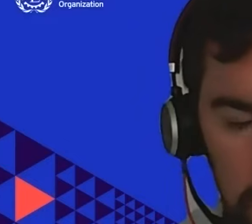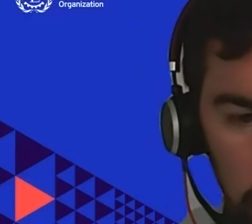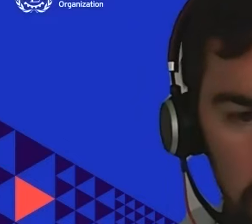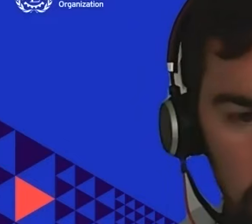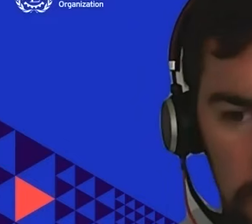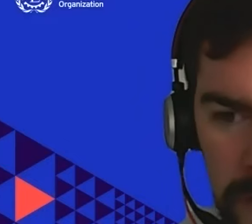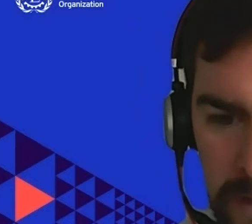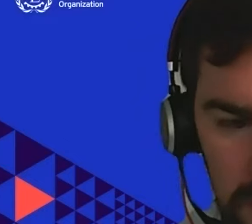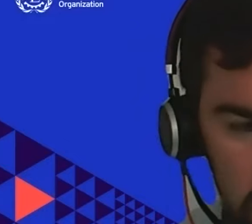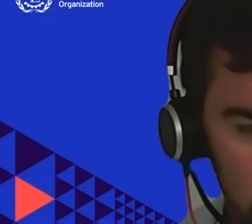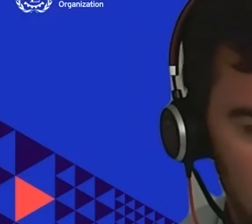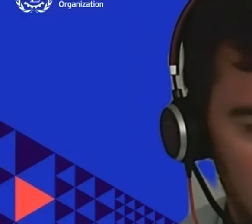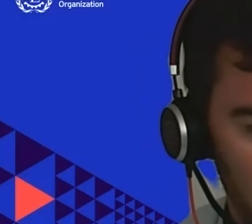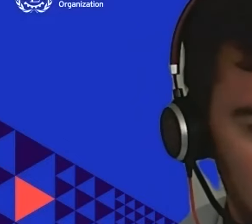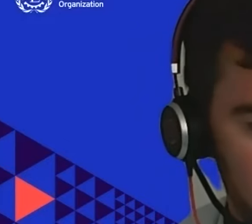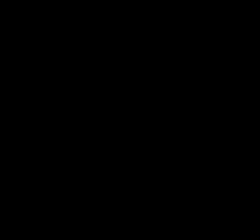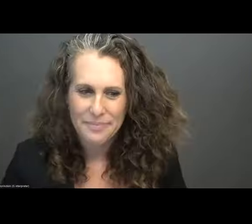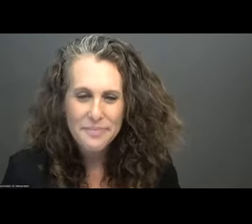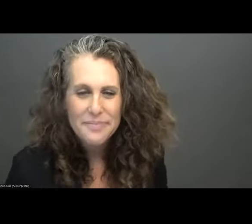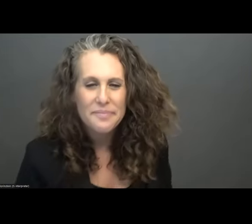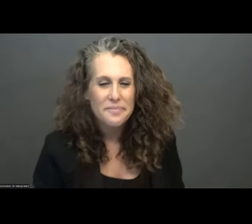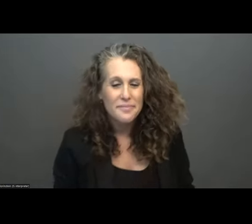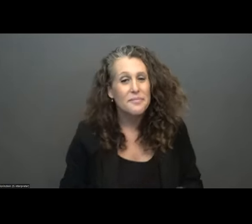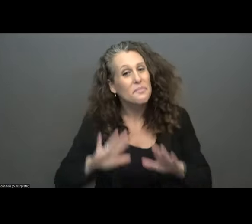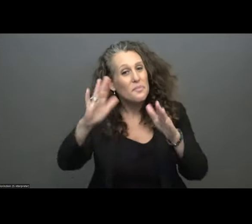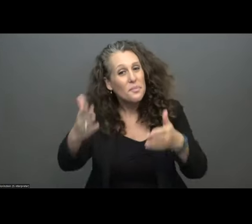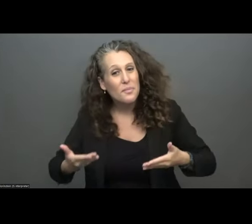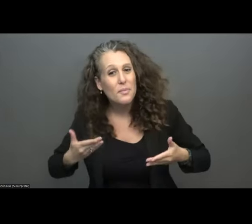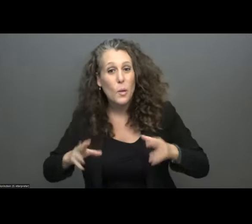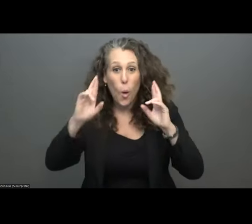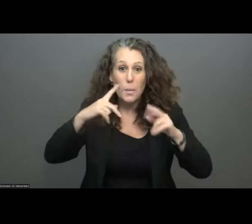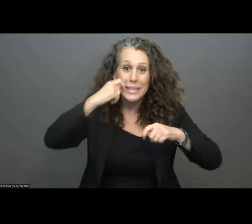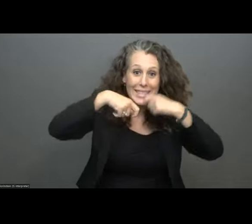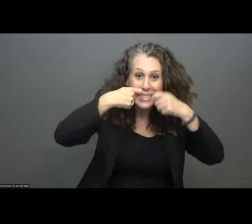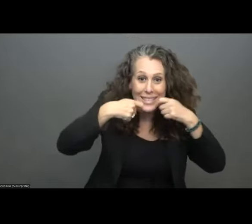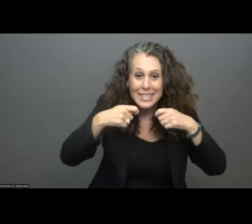I hope you had a good break and hope. 14:00:22 The number of participants is not